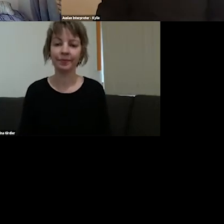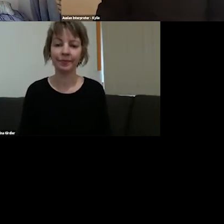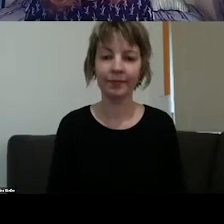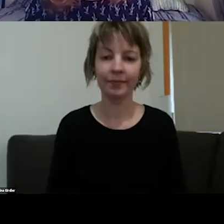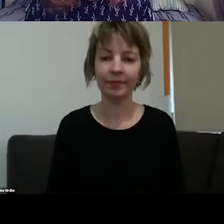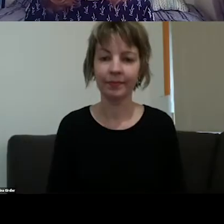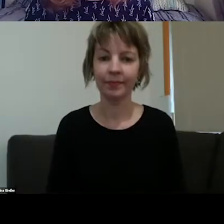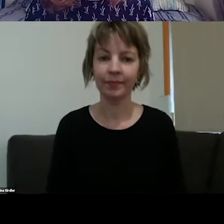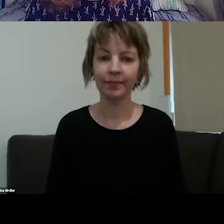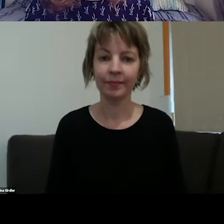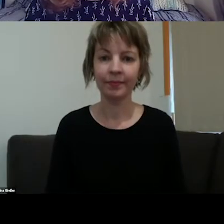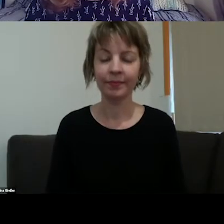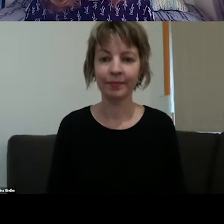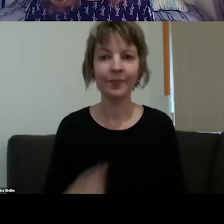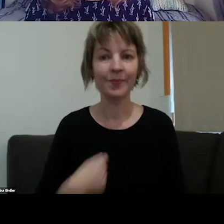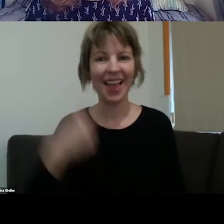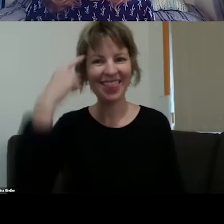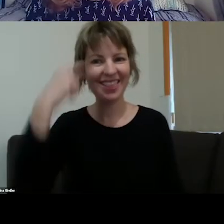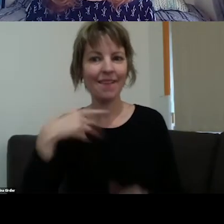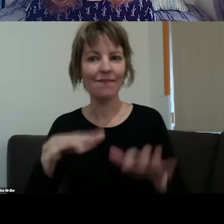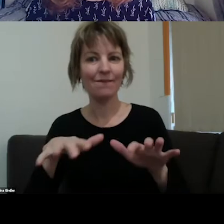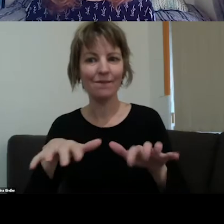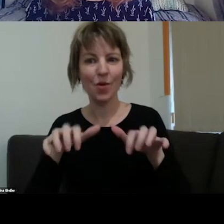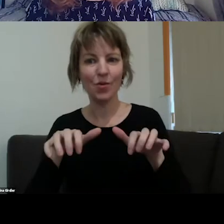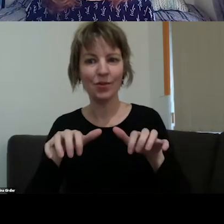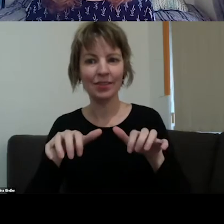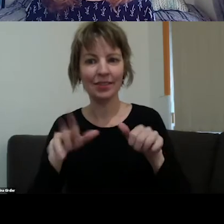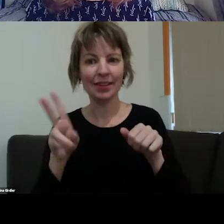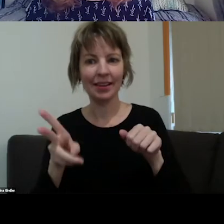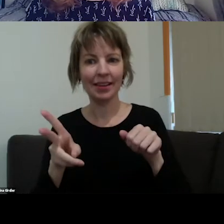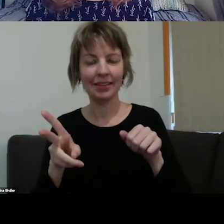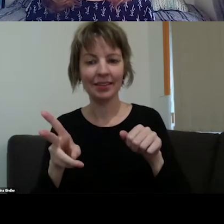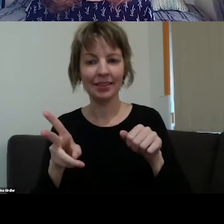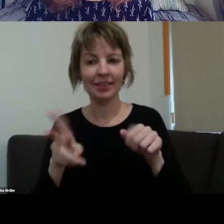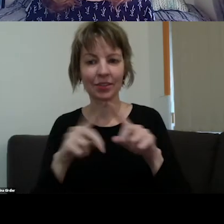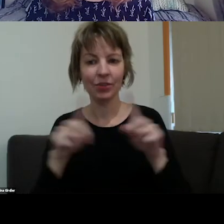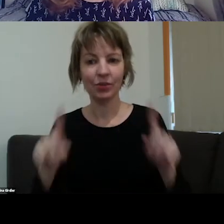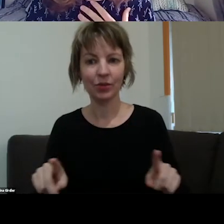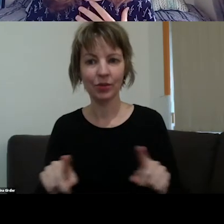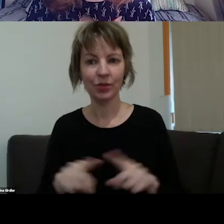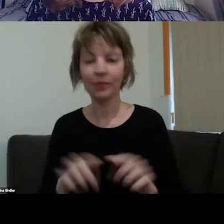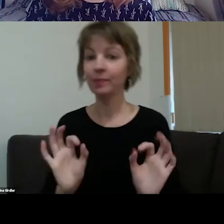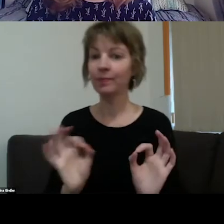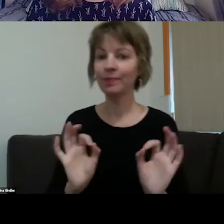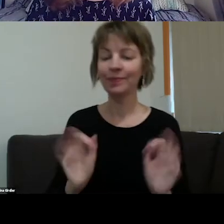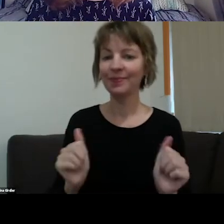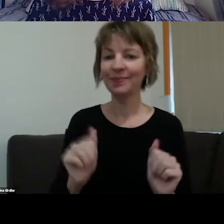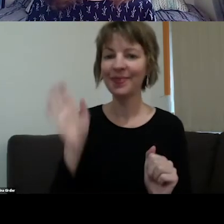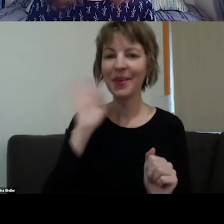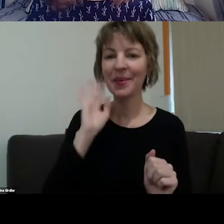I think I might have frozen again. No, we're all good. We all heard you. I did, hopefully everybody else did.